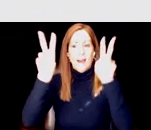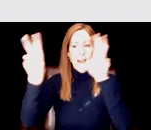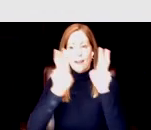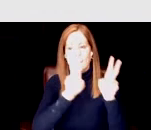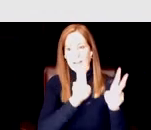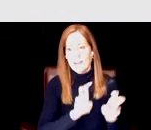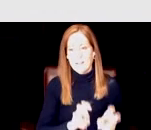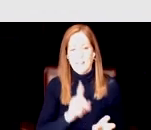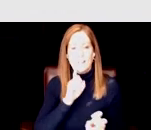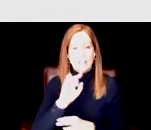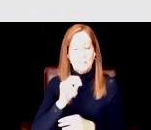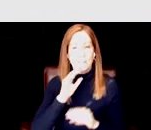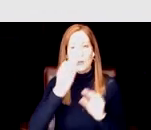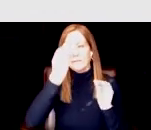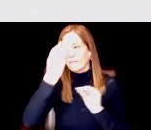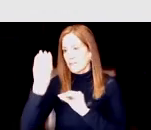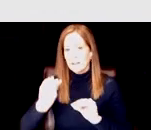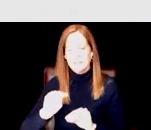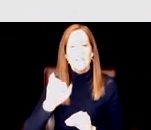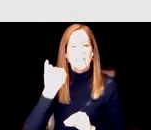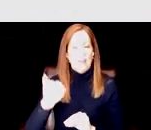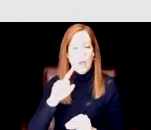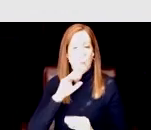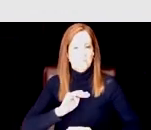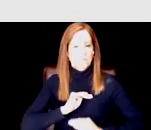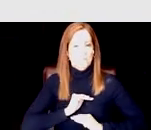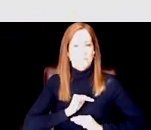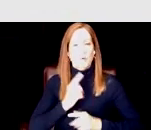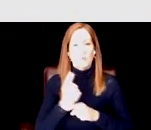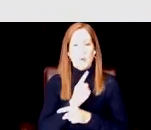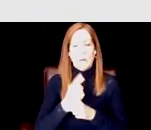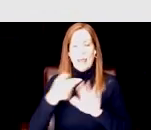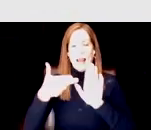this will take care of properly labeling those fields.